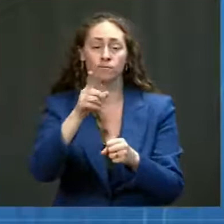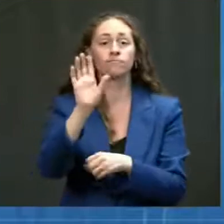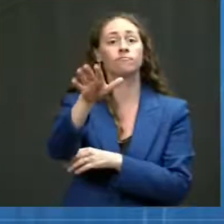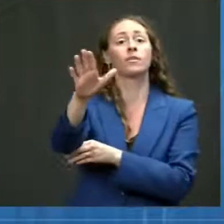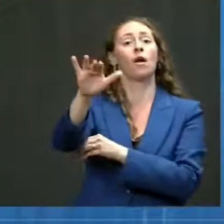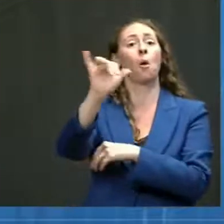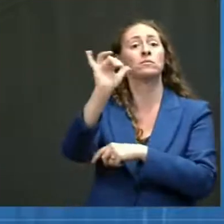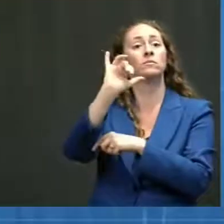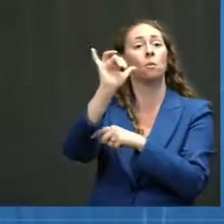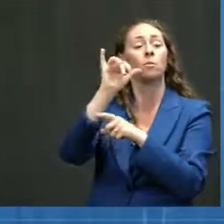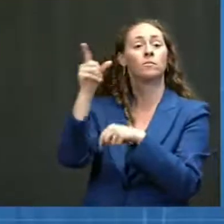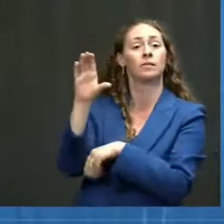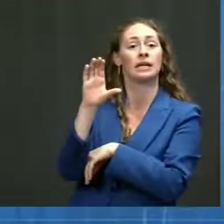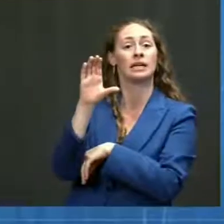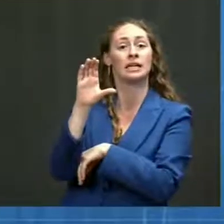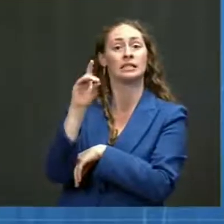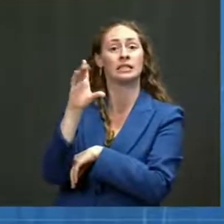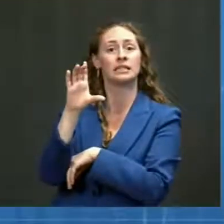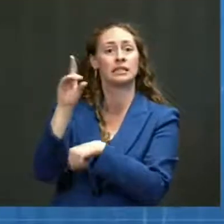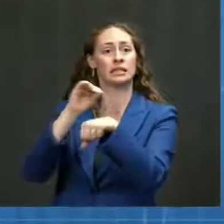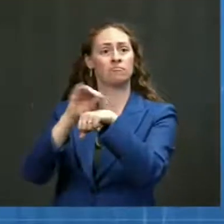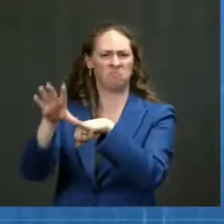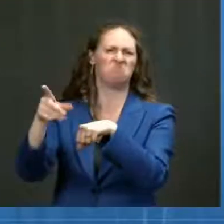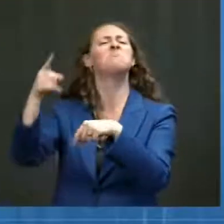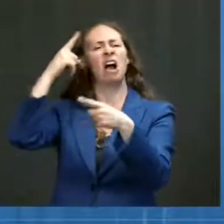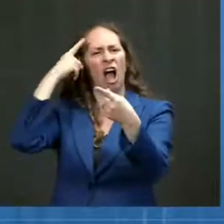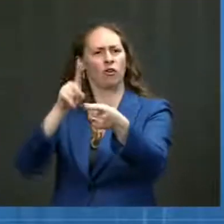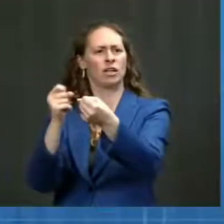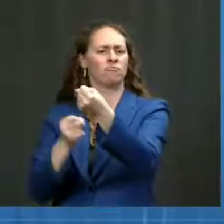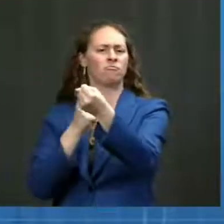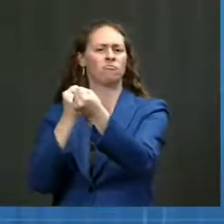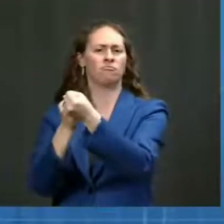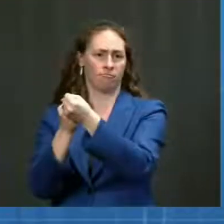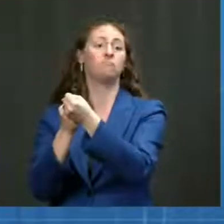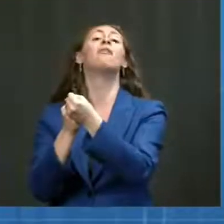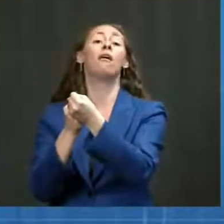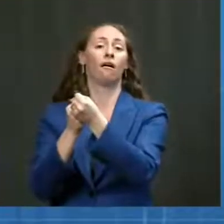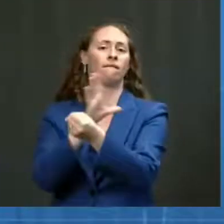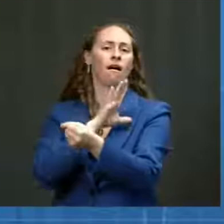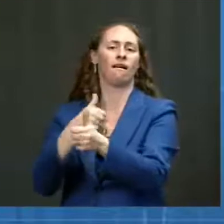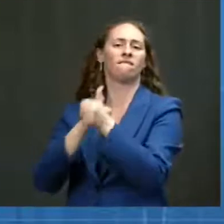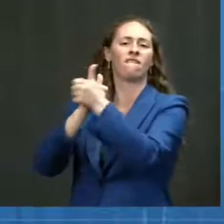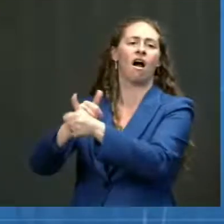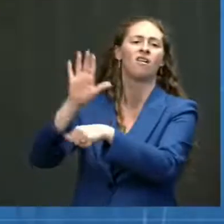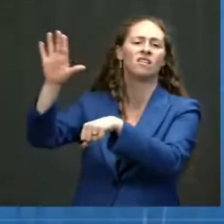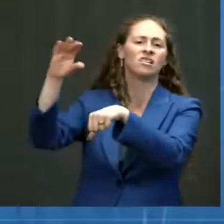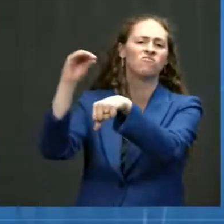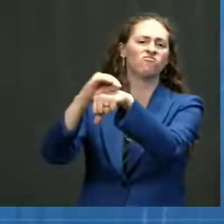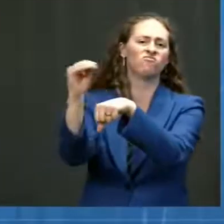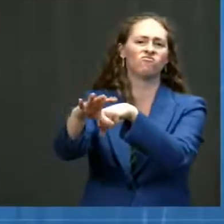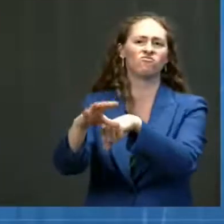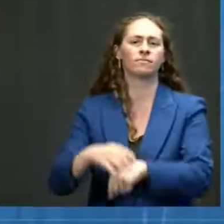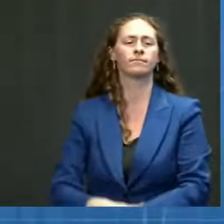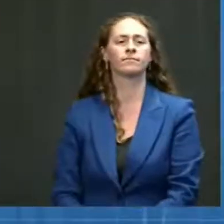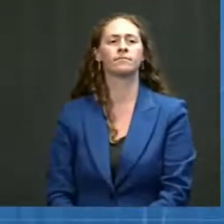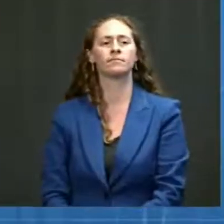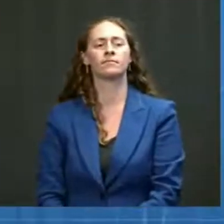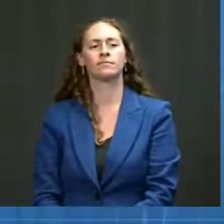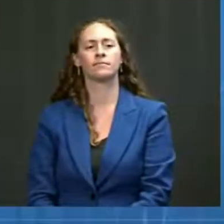AND THE CDC ADVISORY COMMITTEE ON IMMUNIZATION PRACTICES ISSUING BOOSTER DOSE